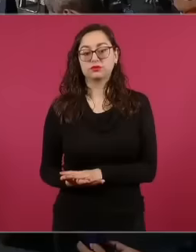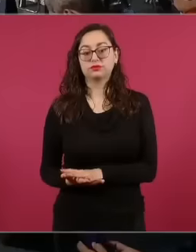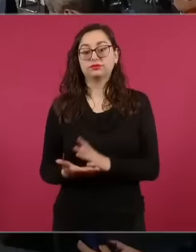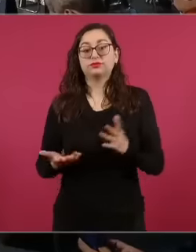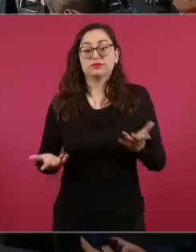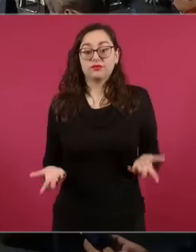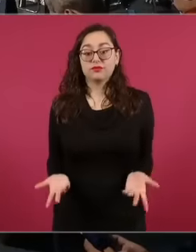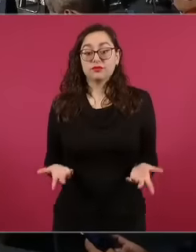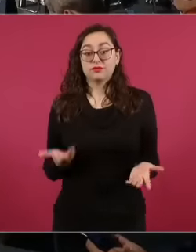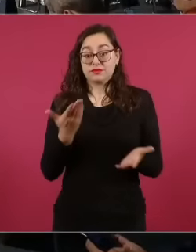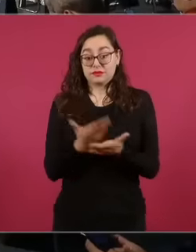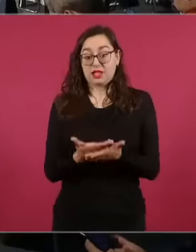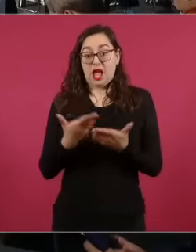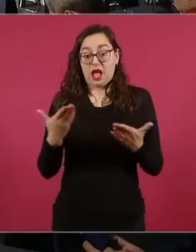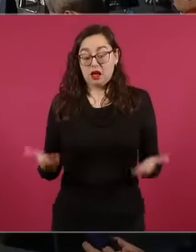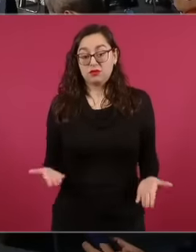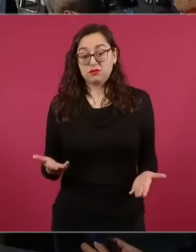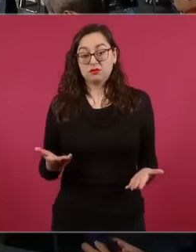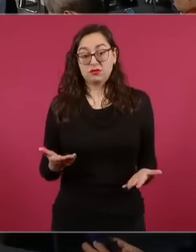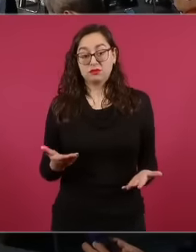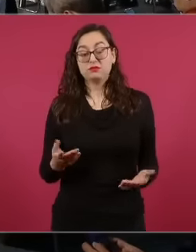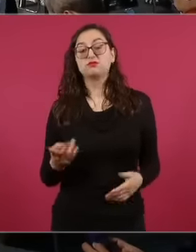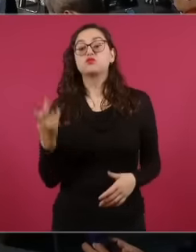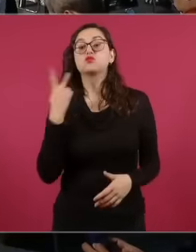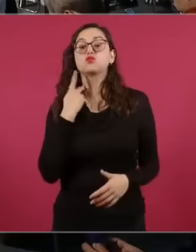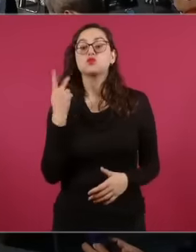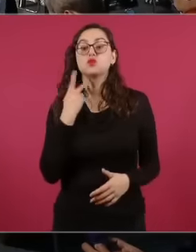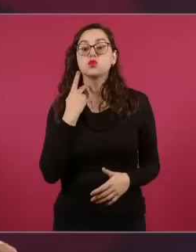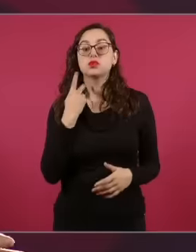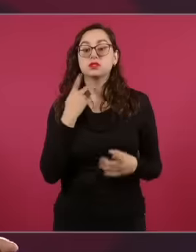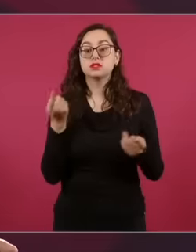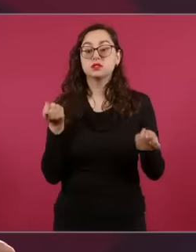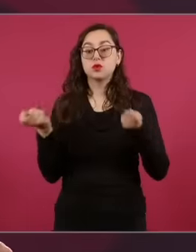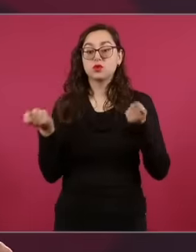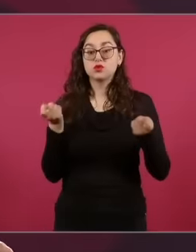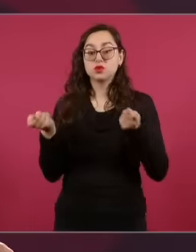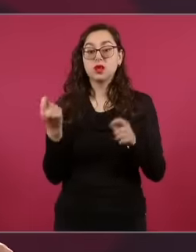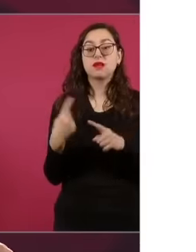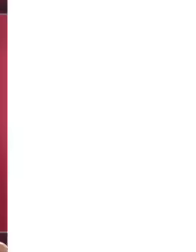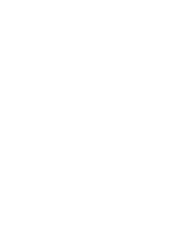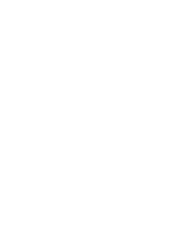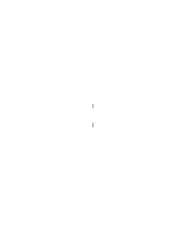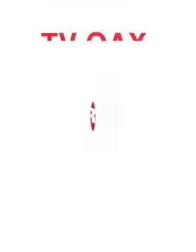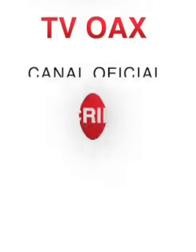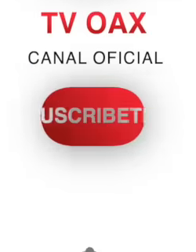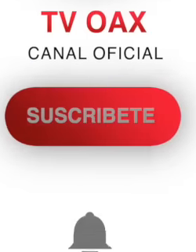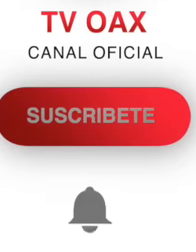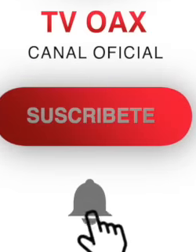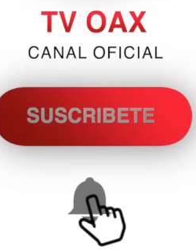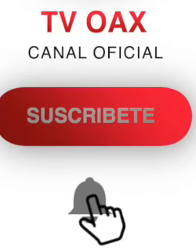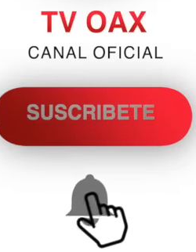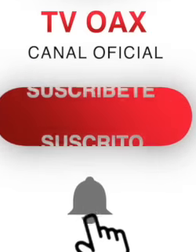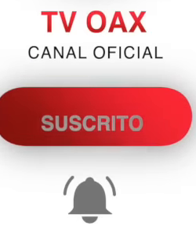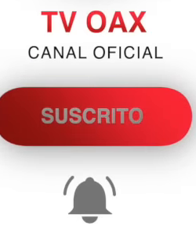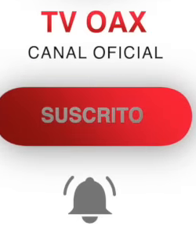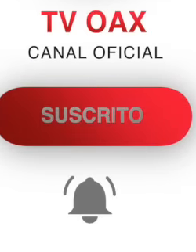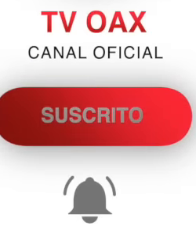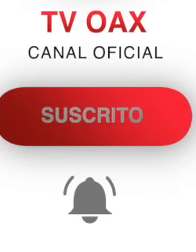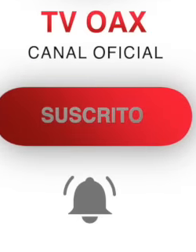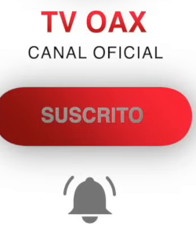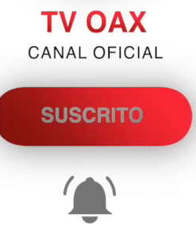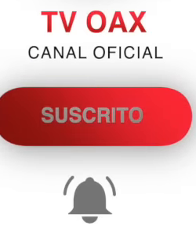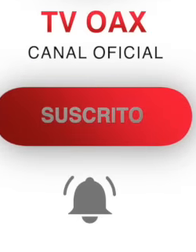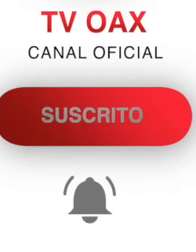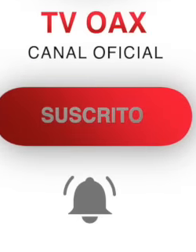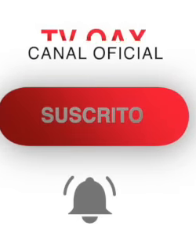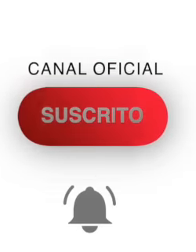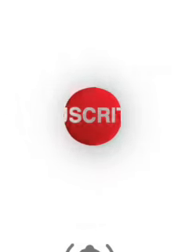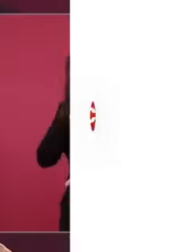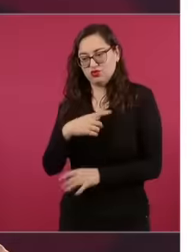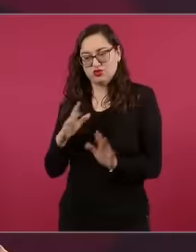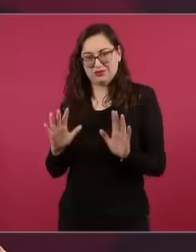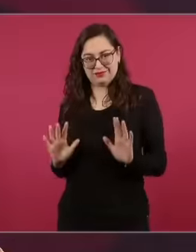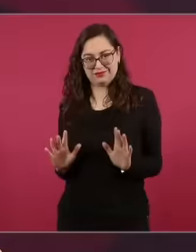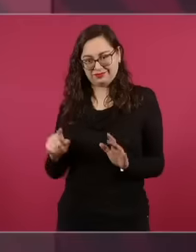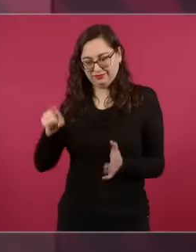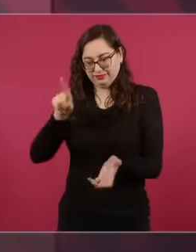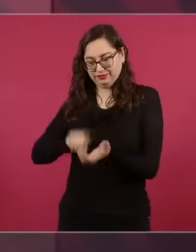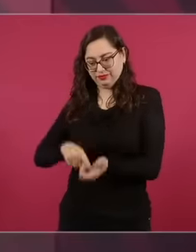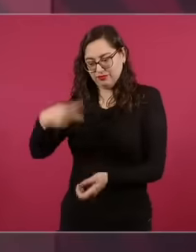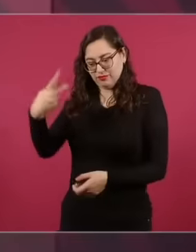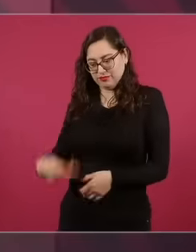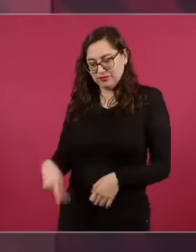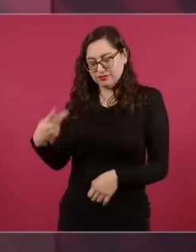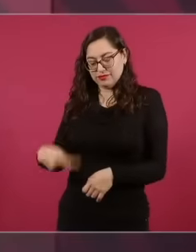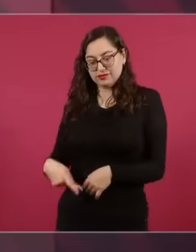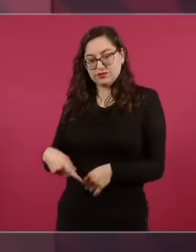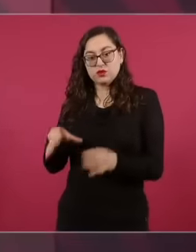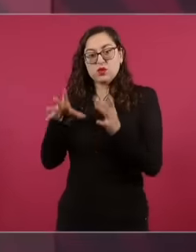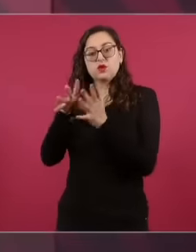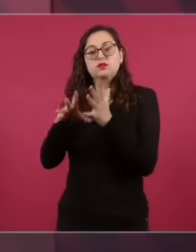foreign policy we are doing nothing more than complying with what is established in article 889 of our